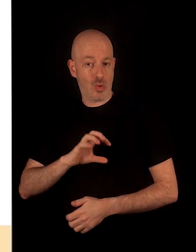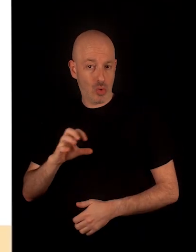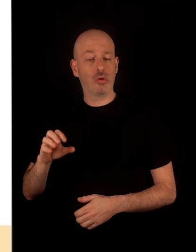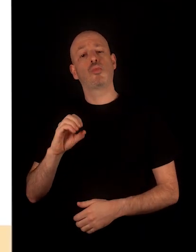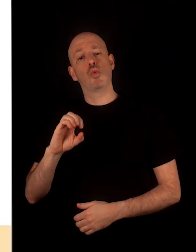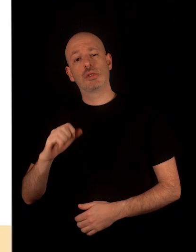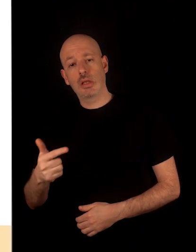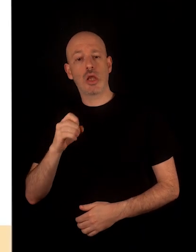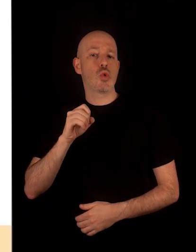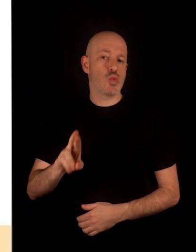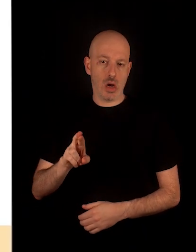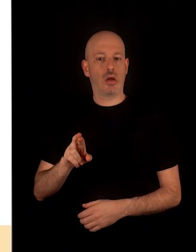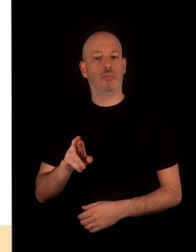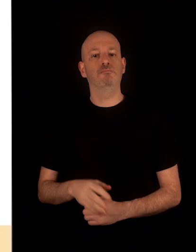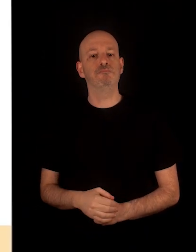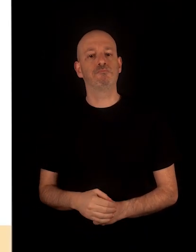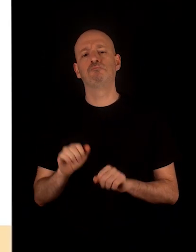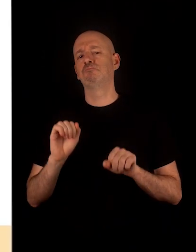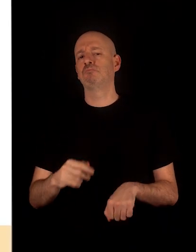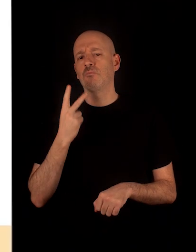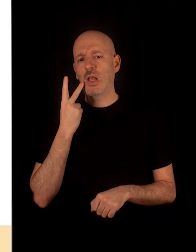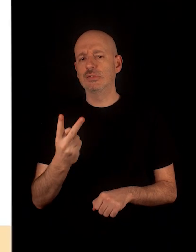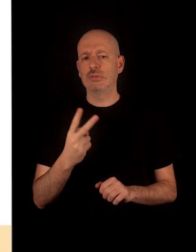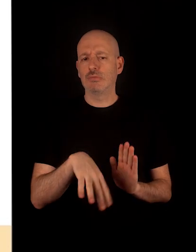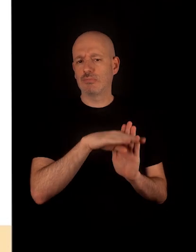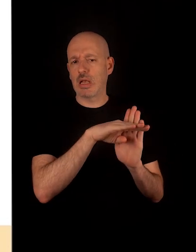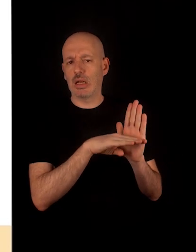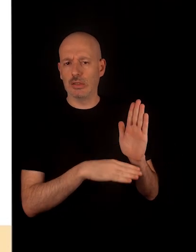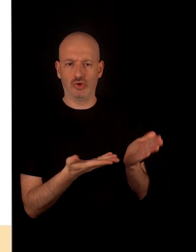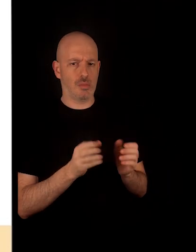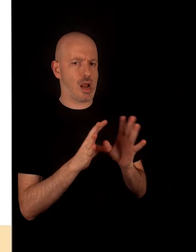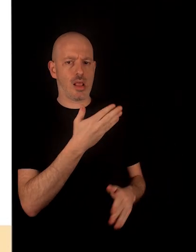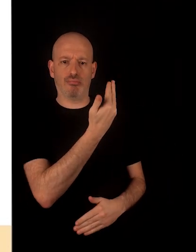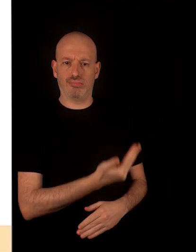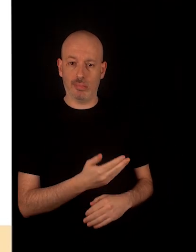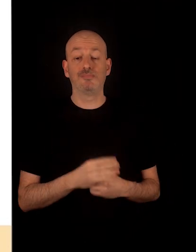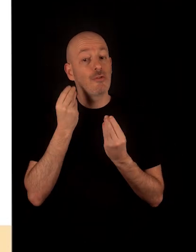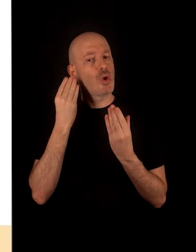read the call before applying. ‘Who can apply?’